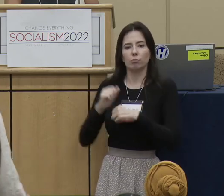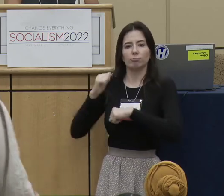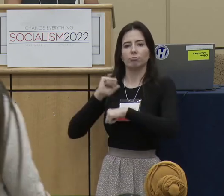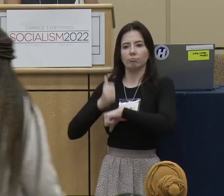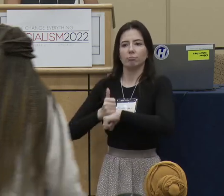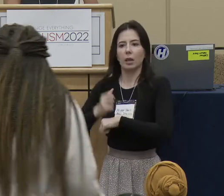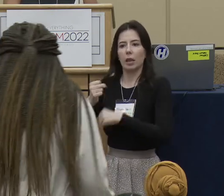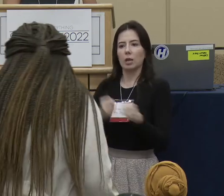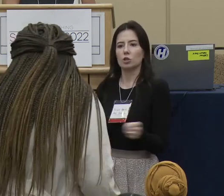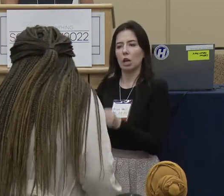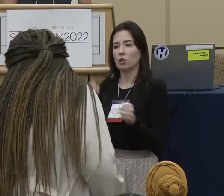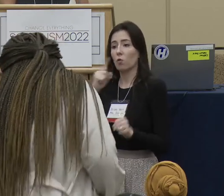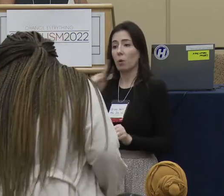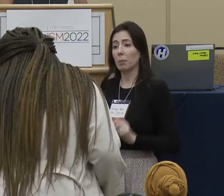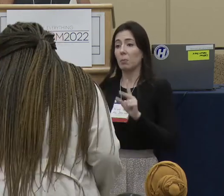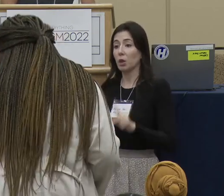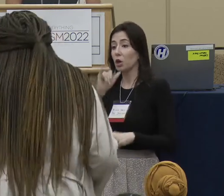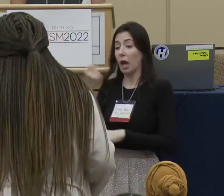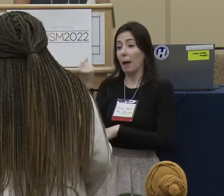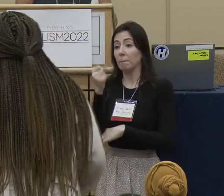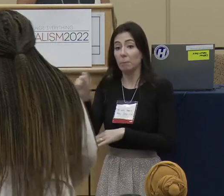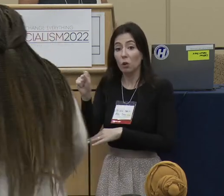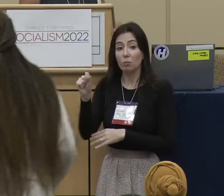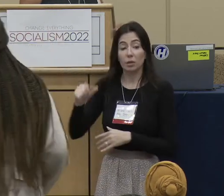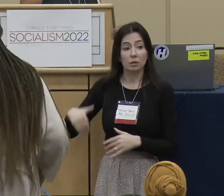strategy for folks that are not with us quite yet.